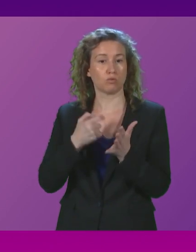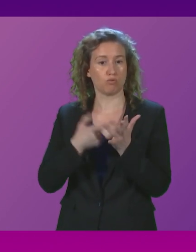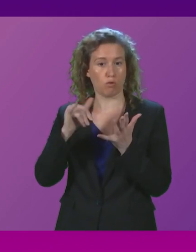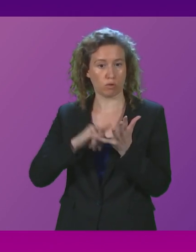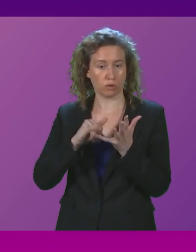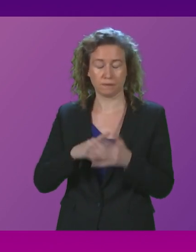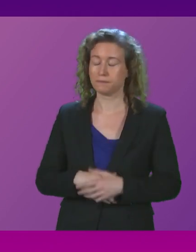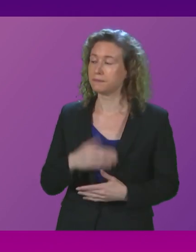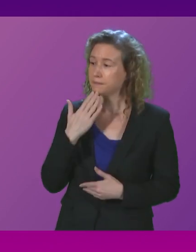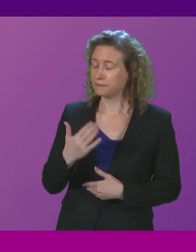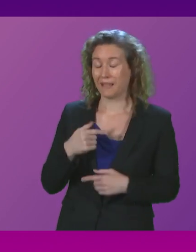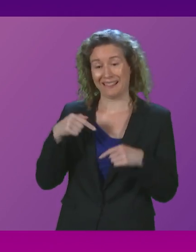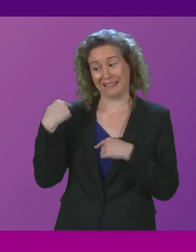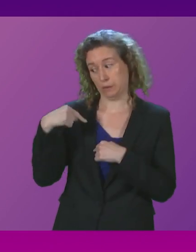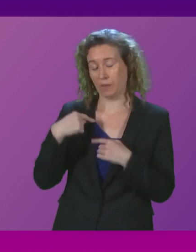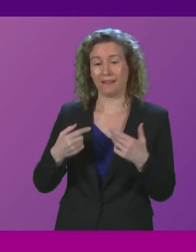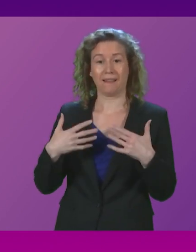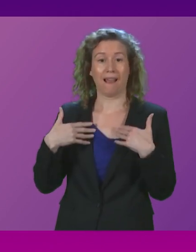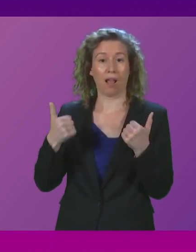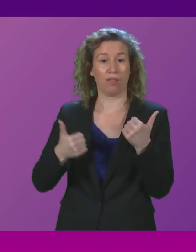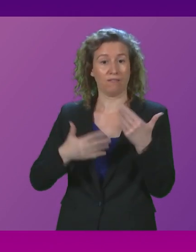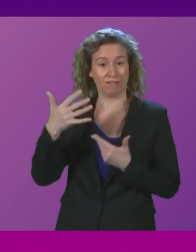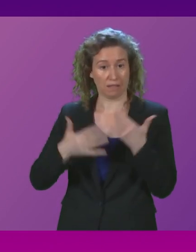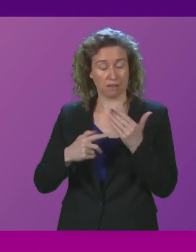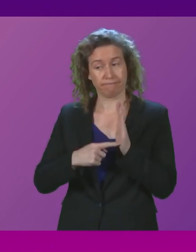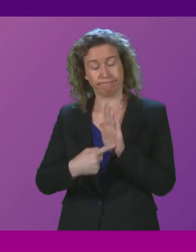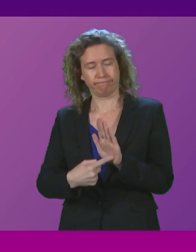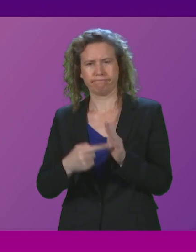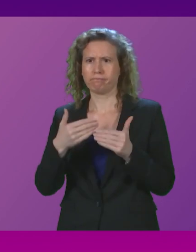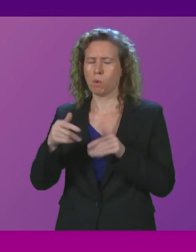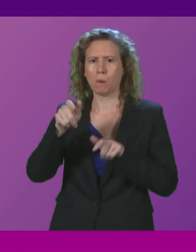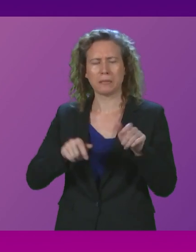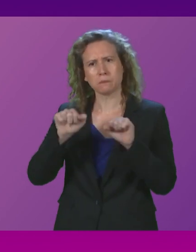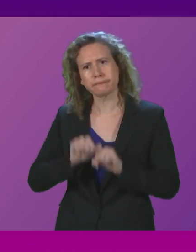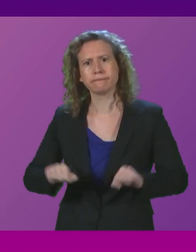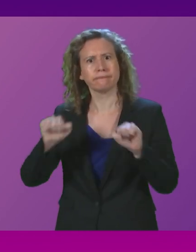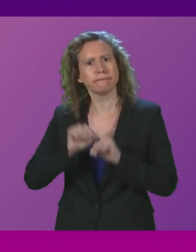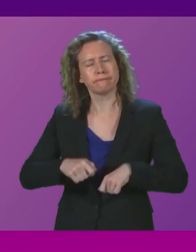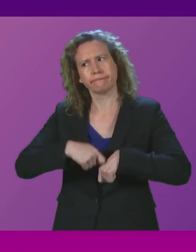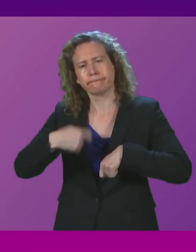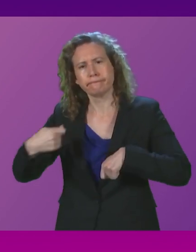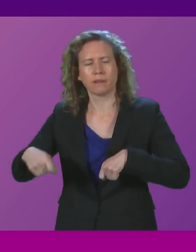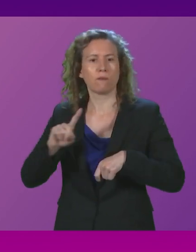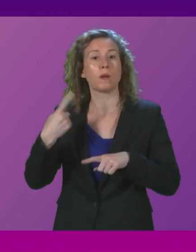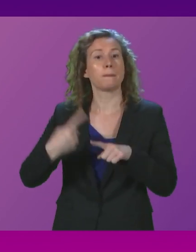This week’s health figures revealed that more people are waiting longer than ever for emergency treatment.